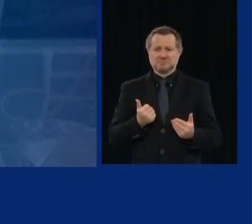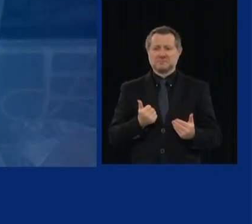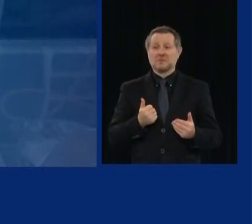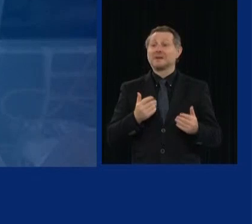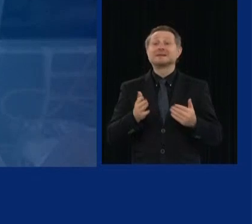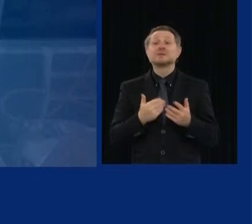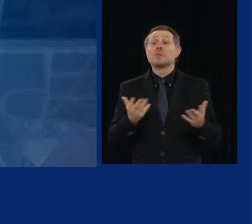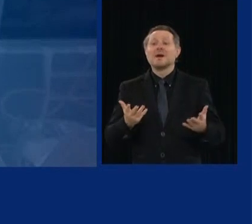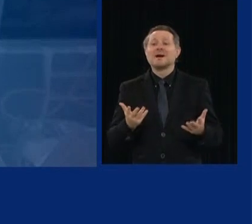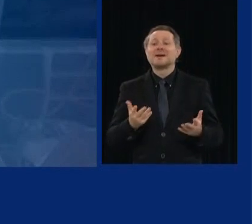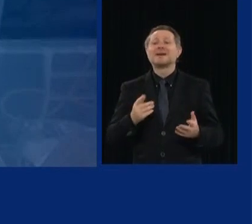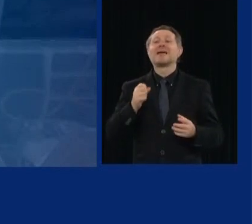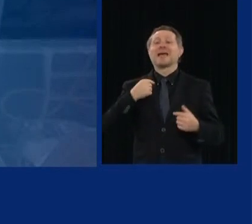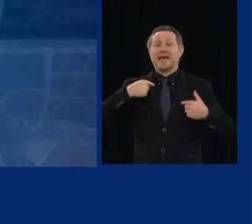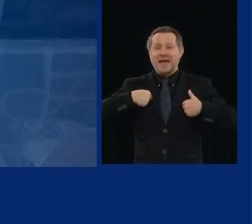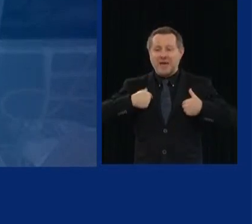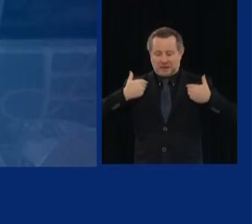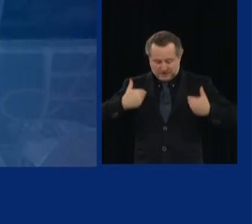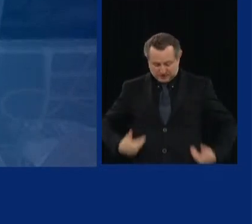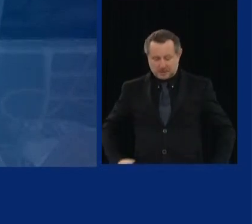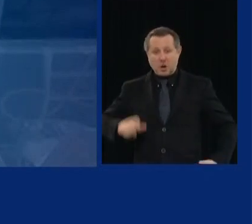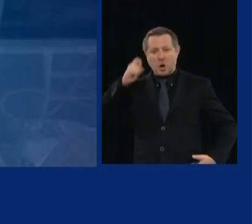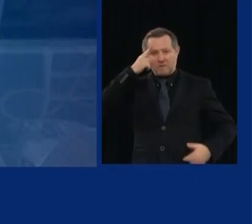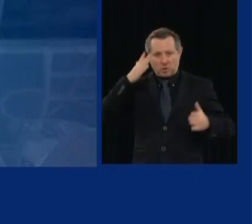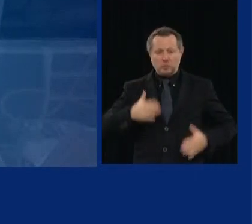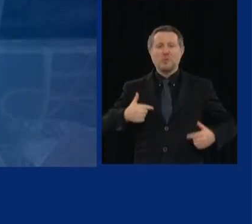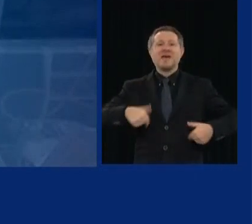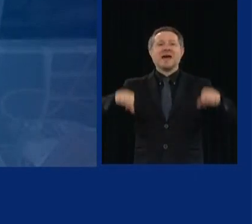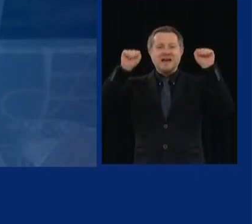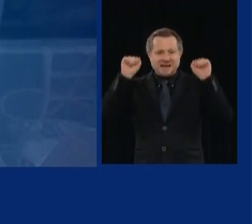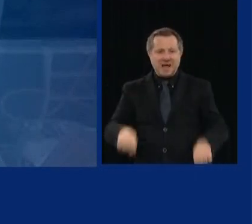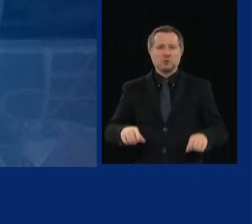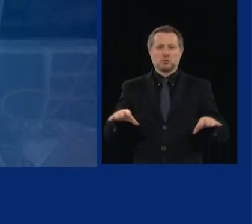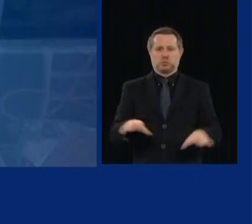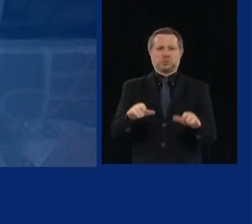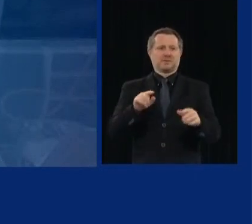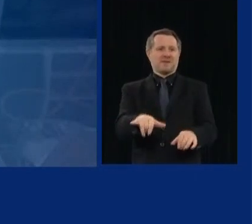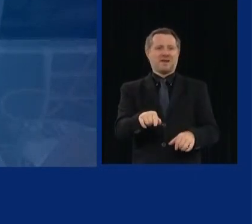IT IS FAST, IT IS EASY.